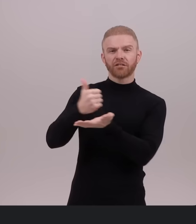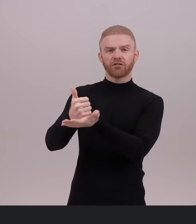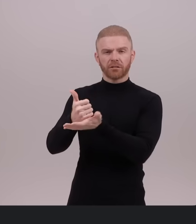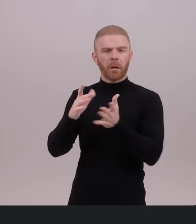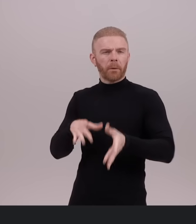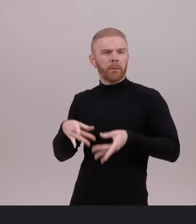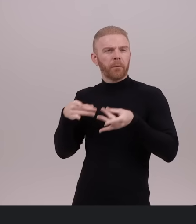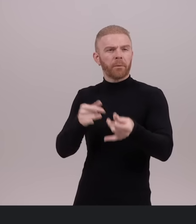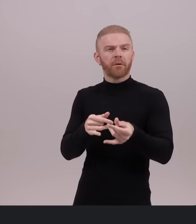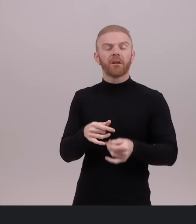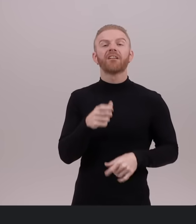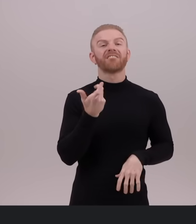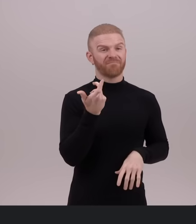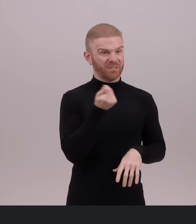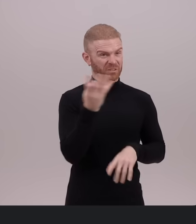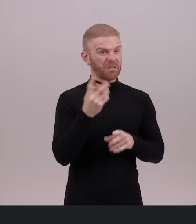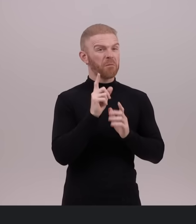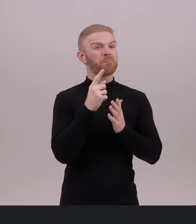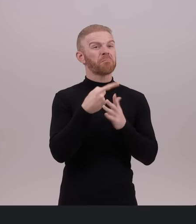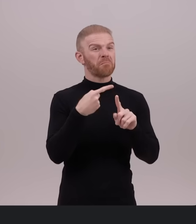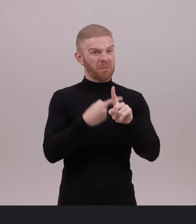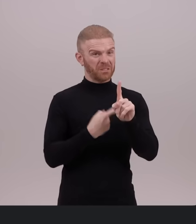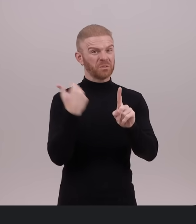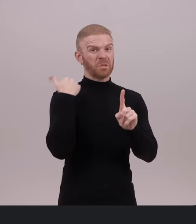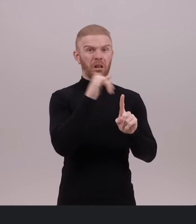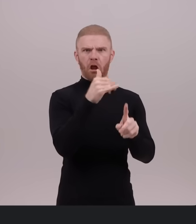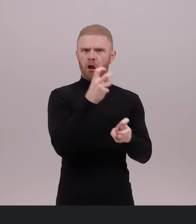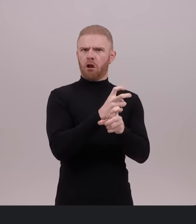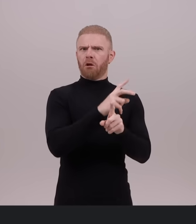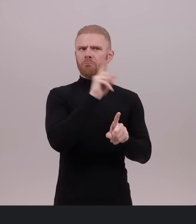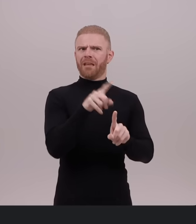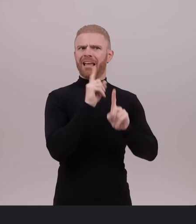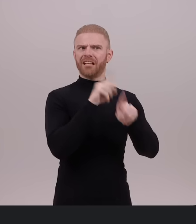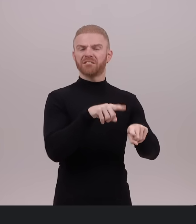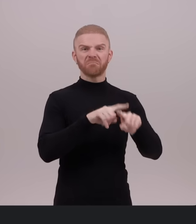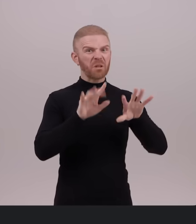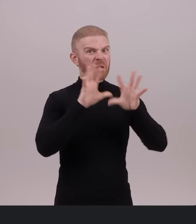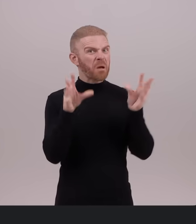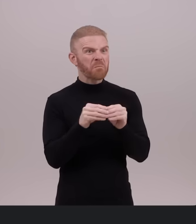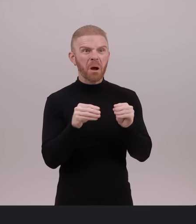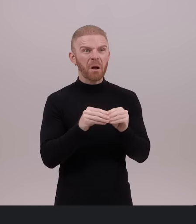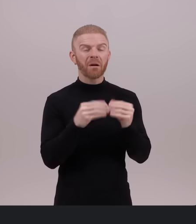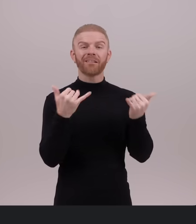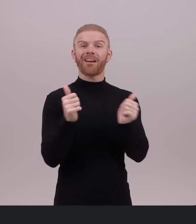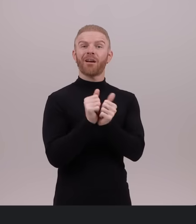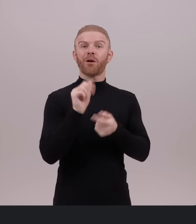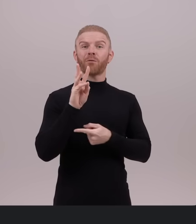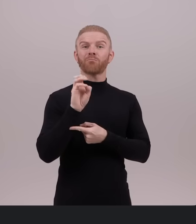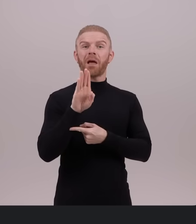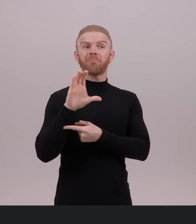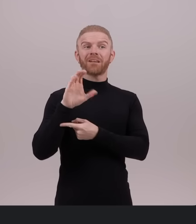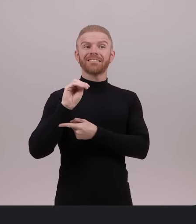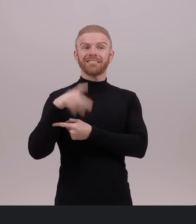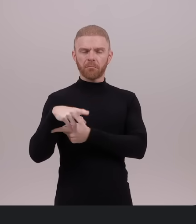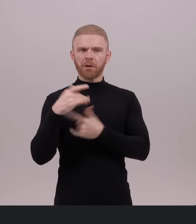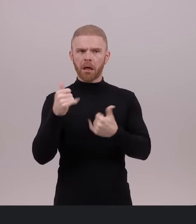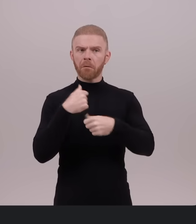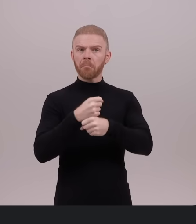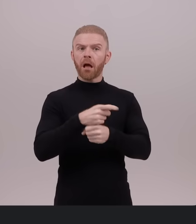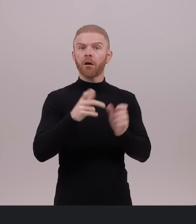that could be a really hard question to answer but not anymore. With WebMCP, we can now make this webpage agent-ready